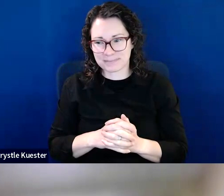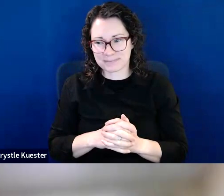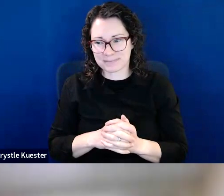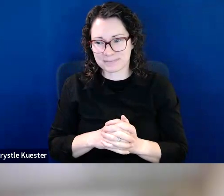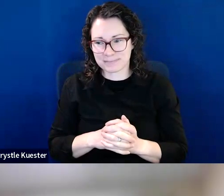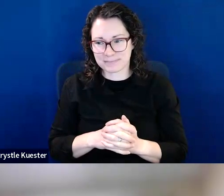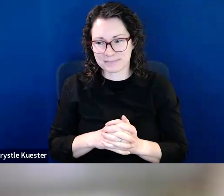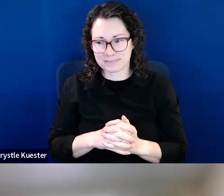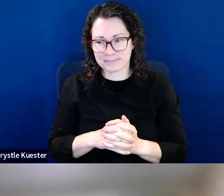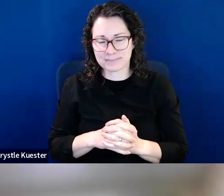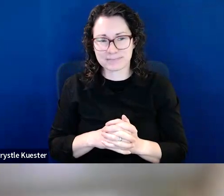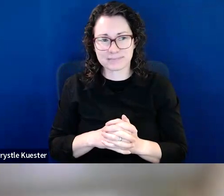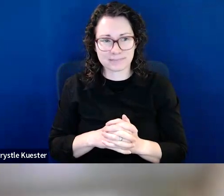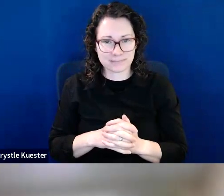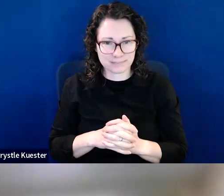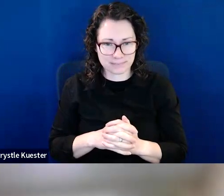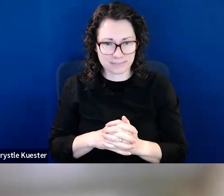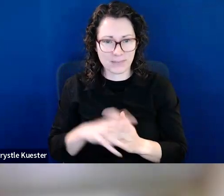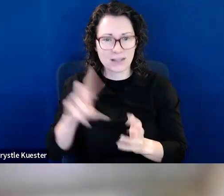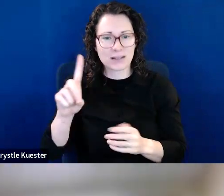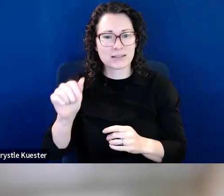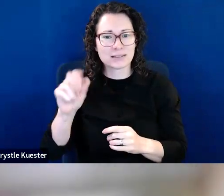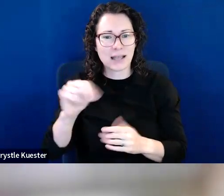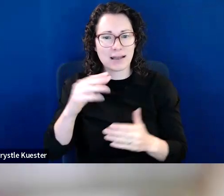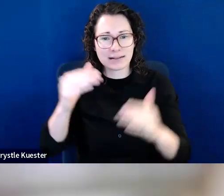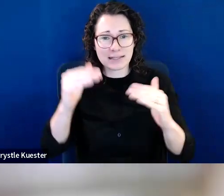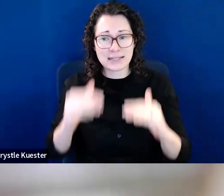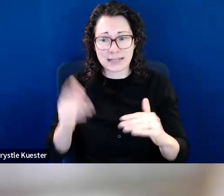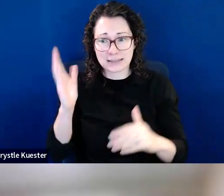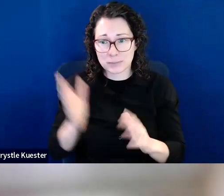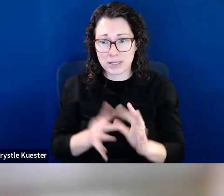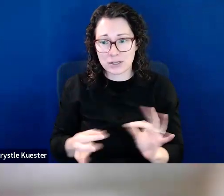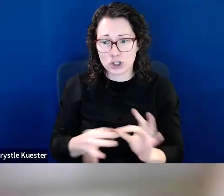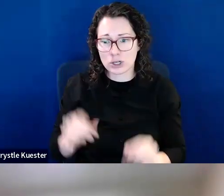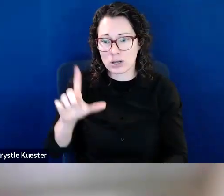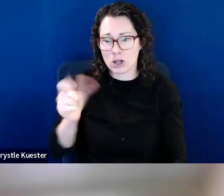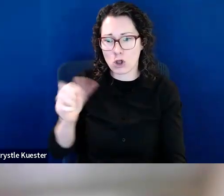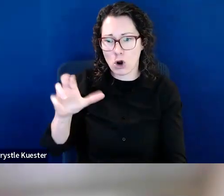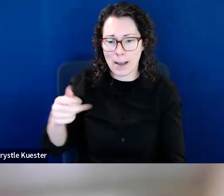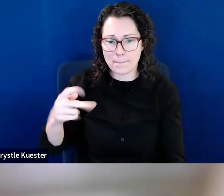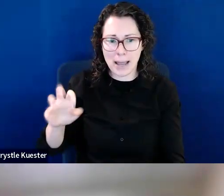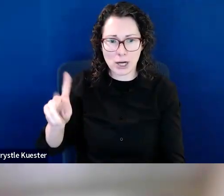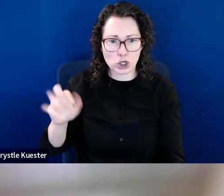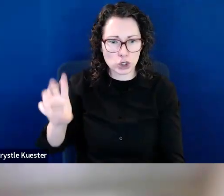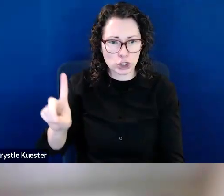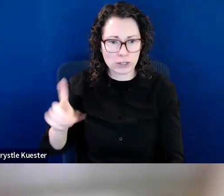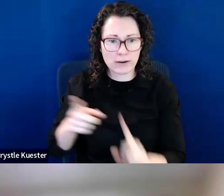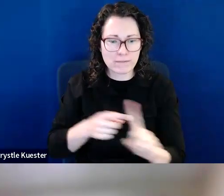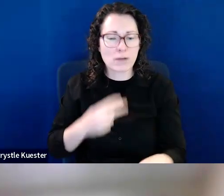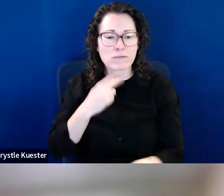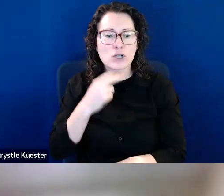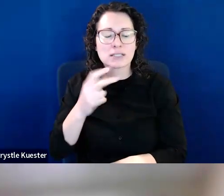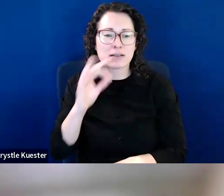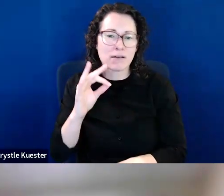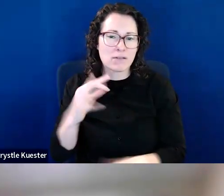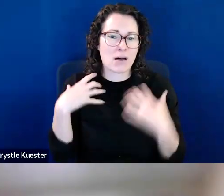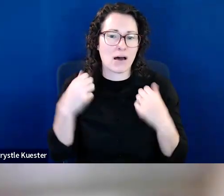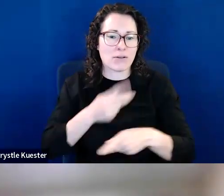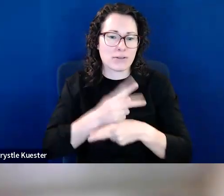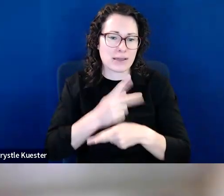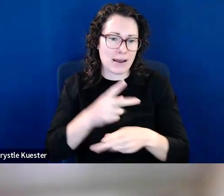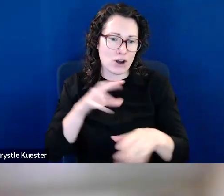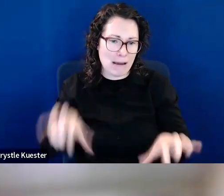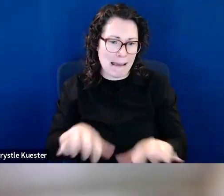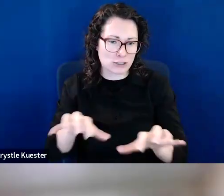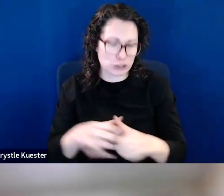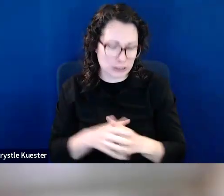Okay. The next speaker on the my list here is Laura Packard from Voices of Health Care Action.